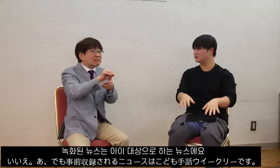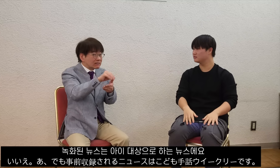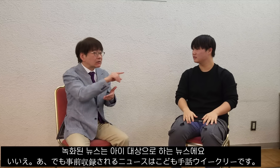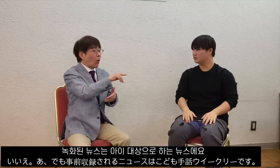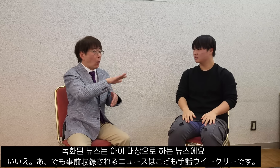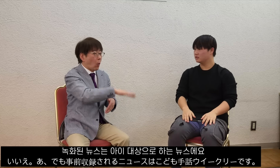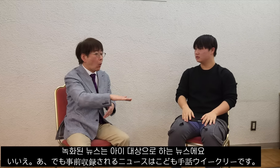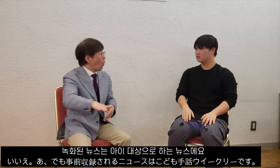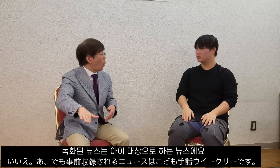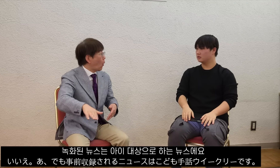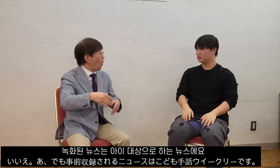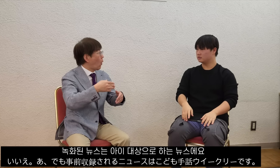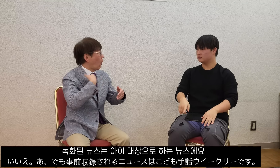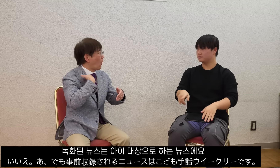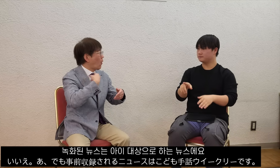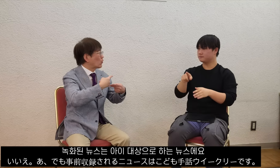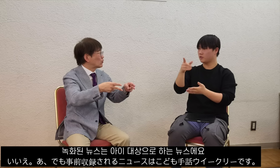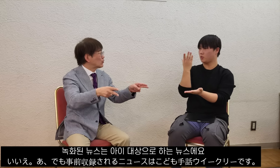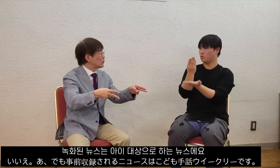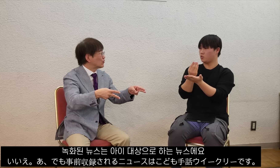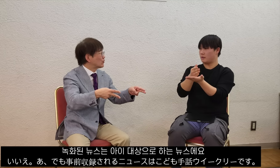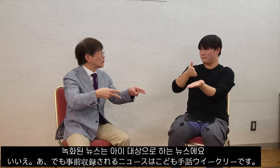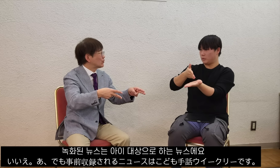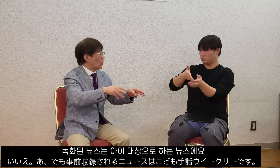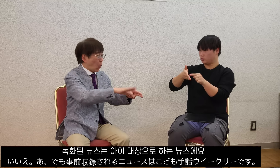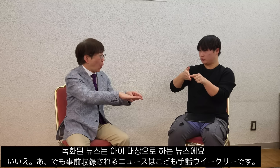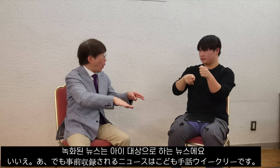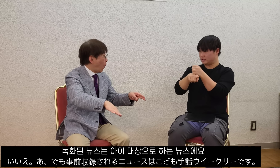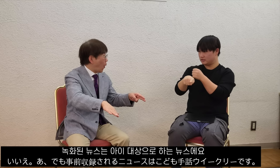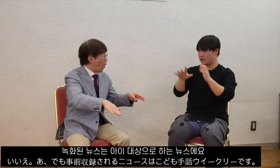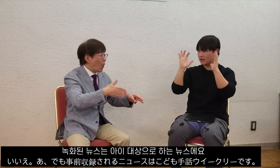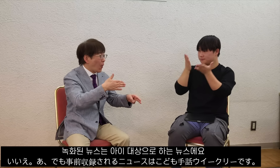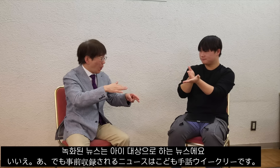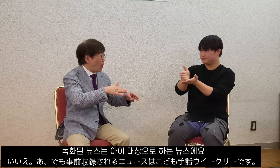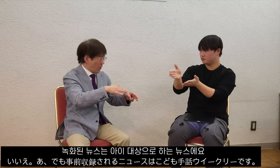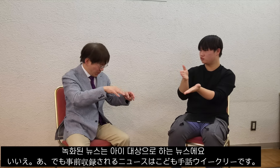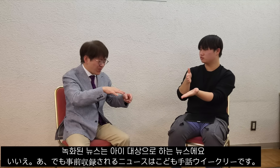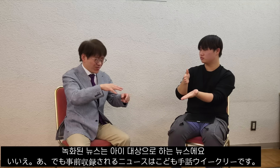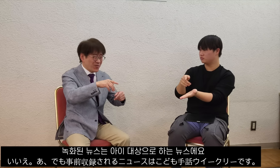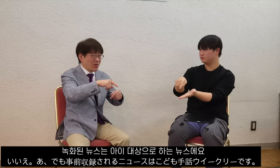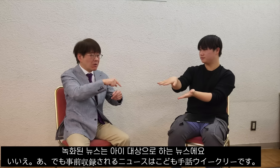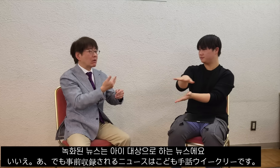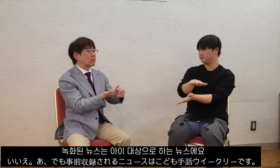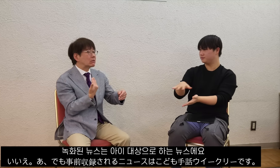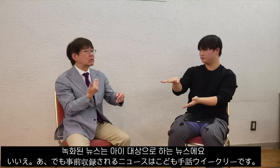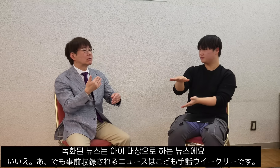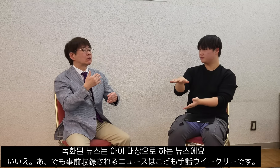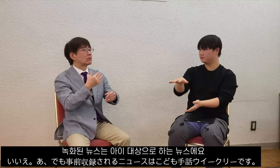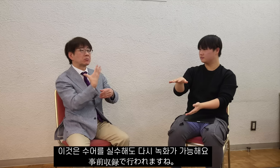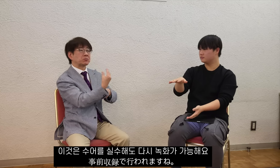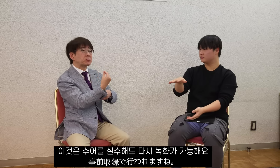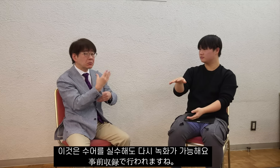Recorded news is news for children.